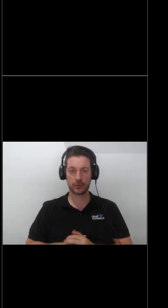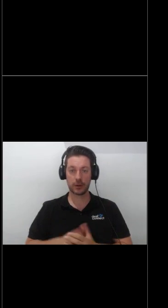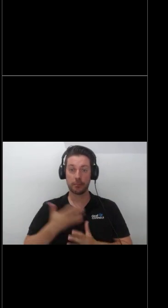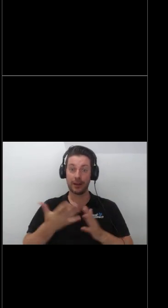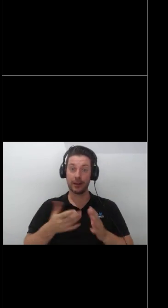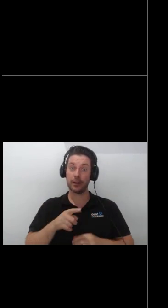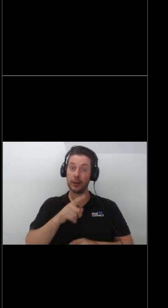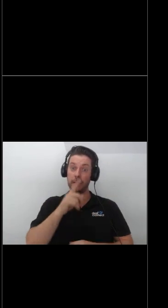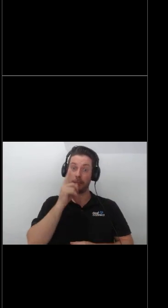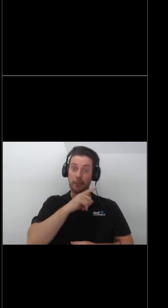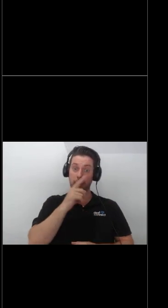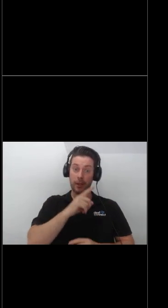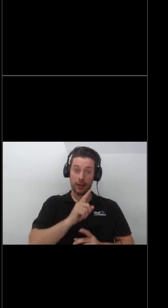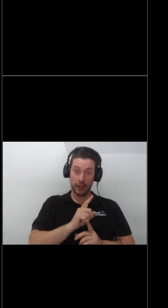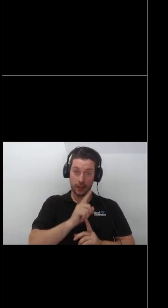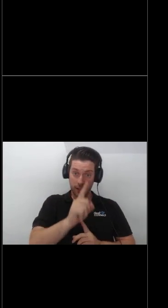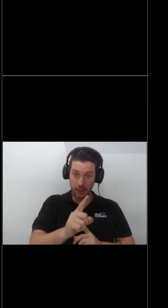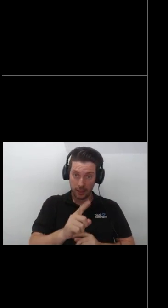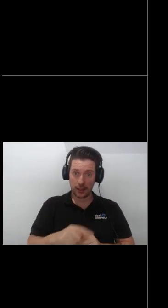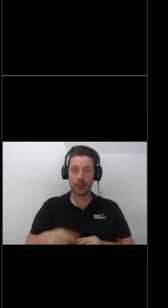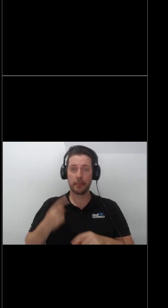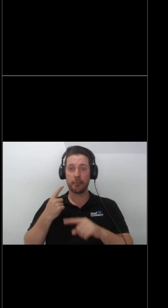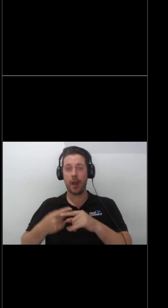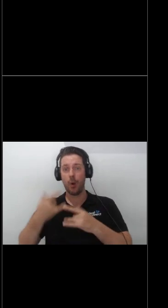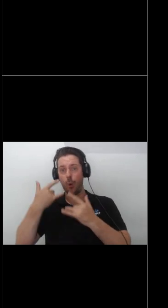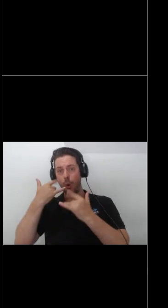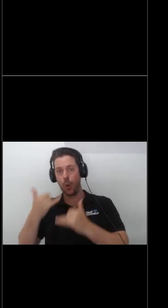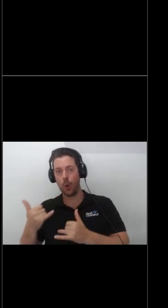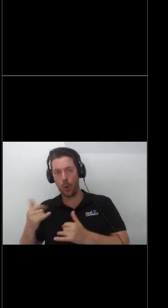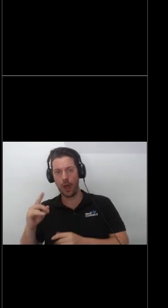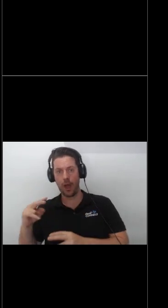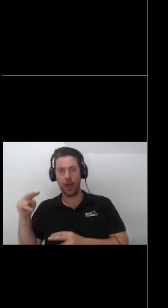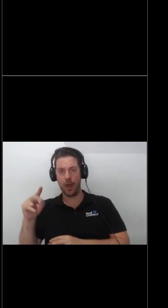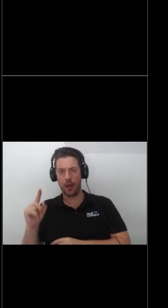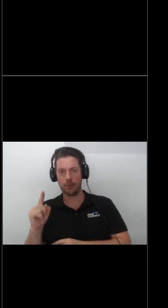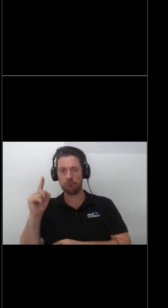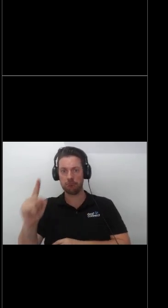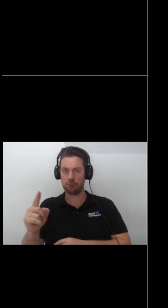So it's actually quite user friendly.